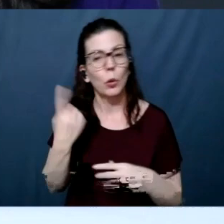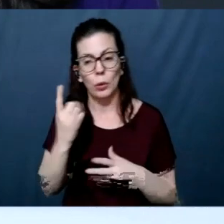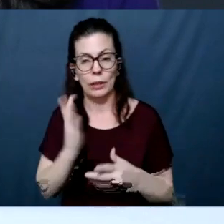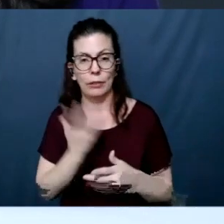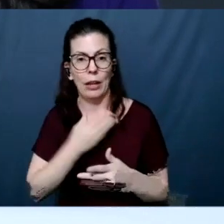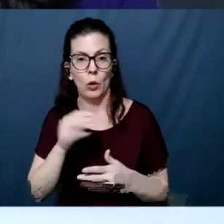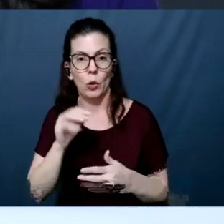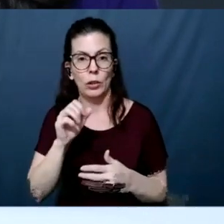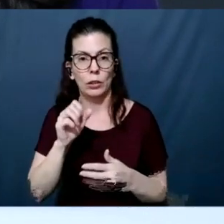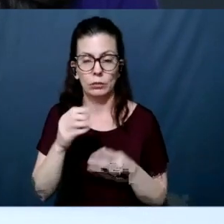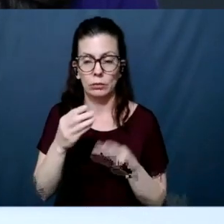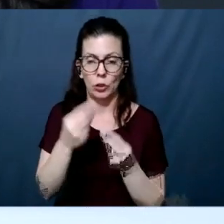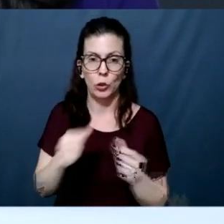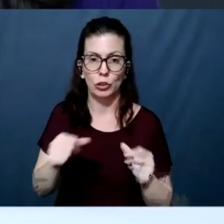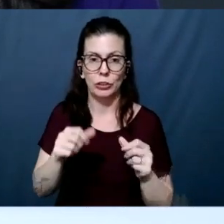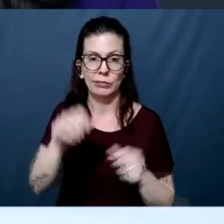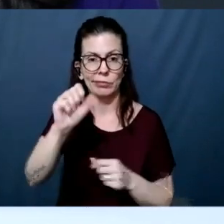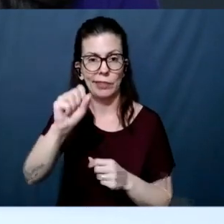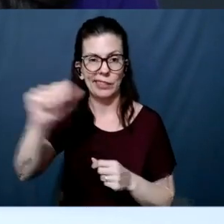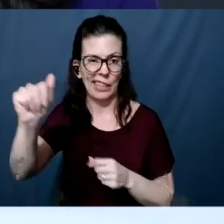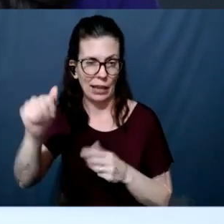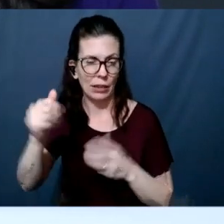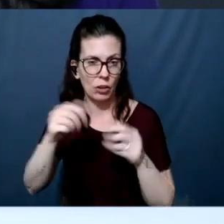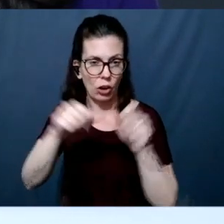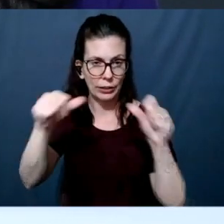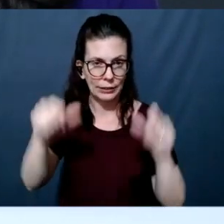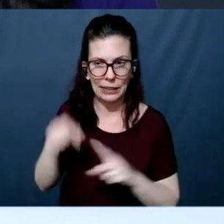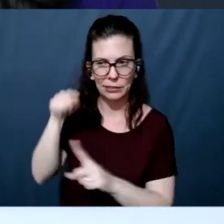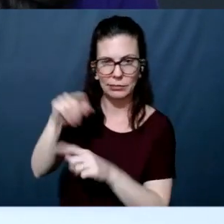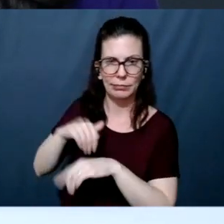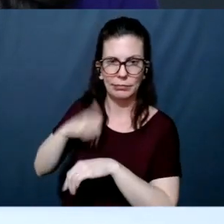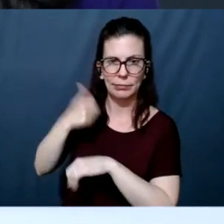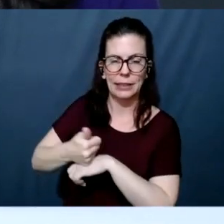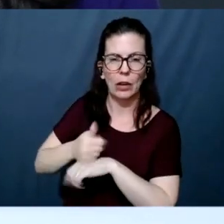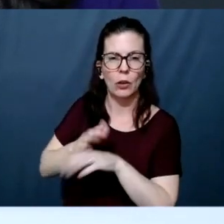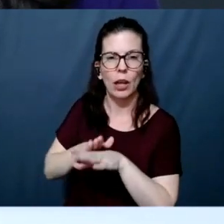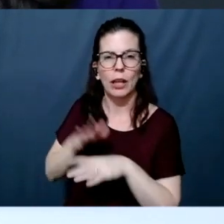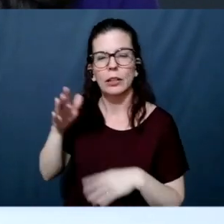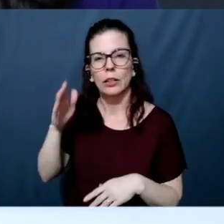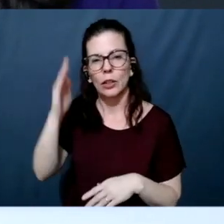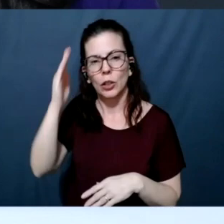in Australia, New Zealand area wrote one of these to basically allow us to have that BLE connectivity.